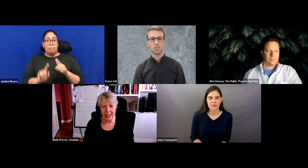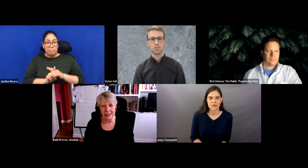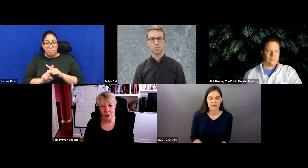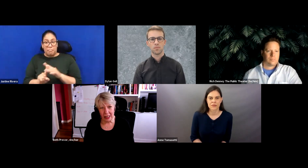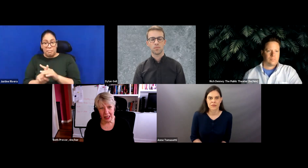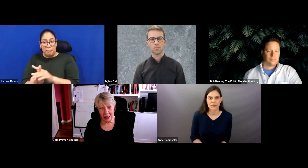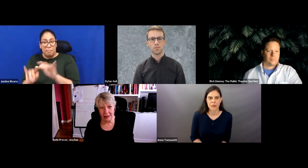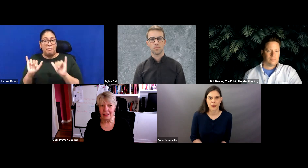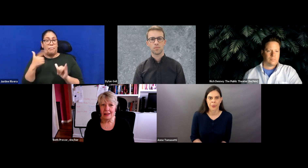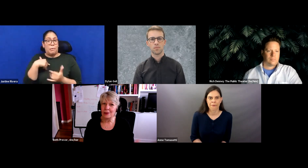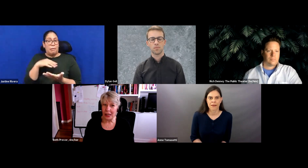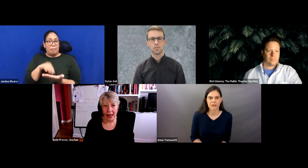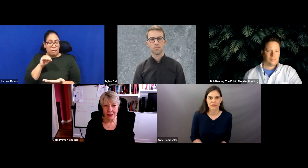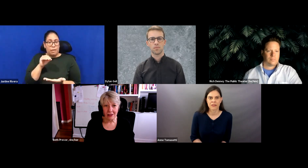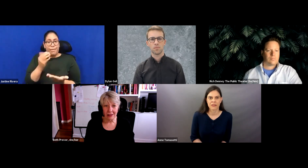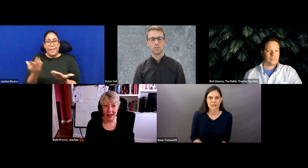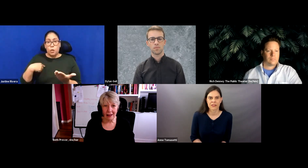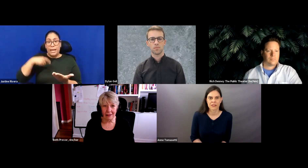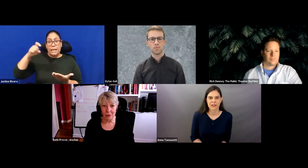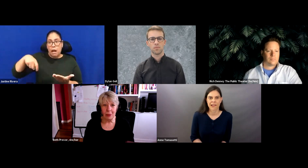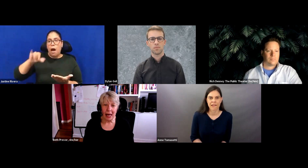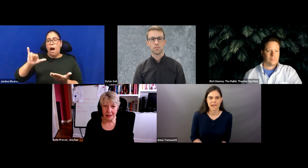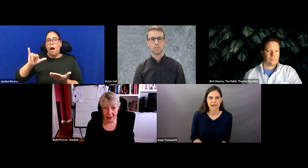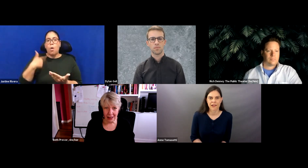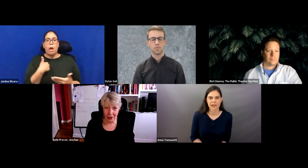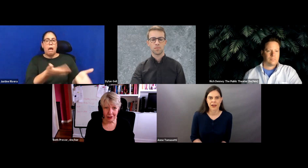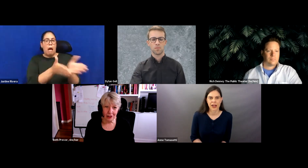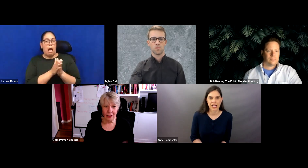things that we needed, we asked and went back to the theater. So